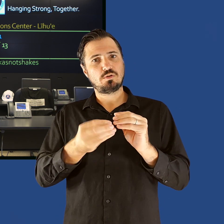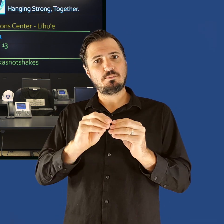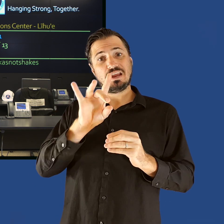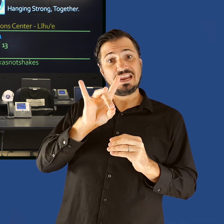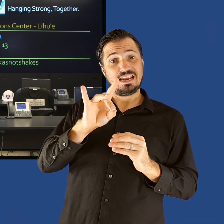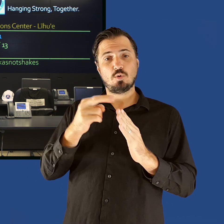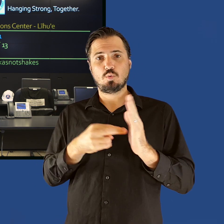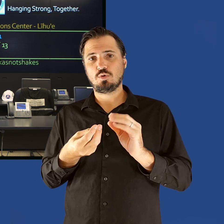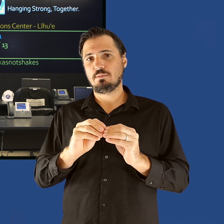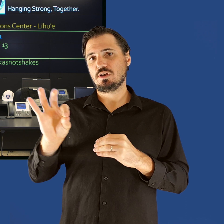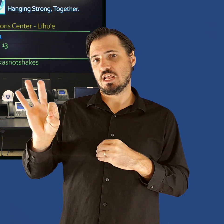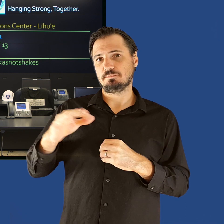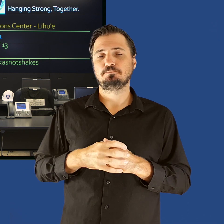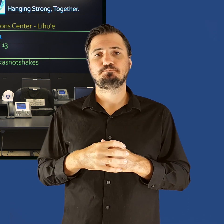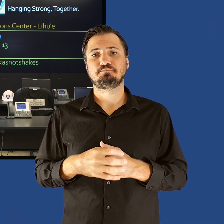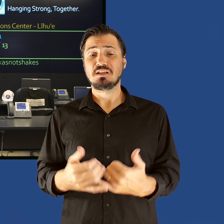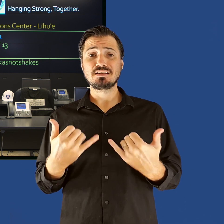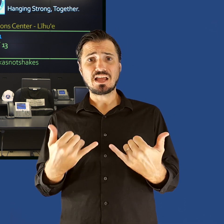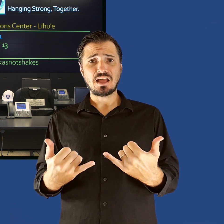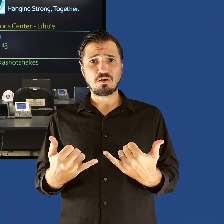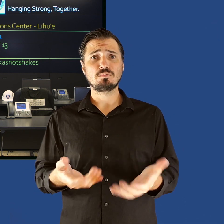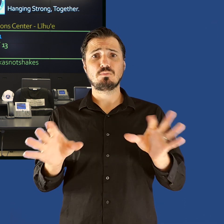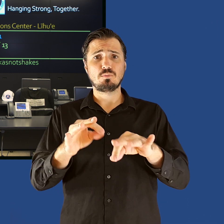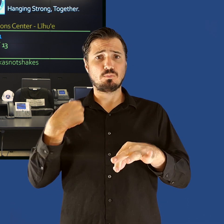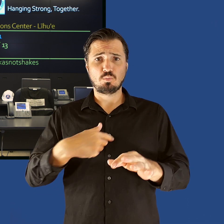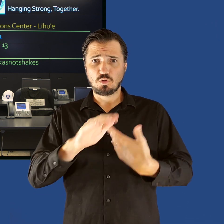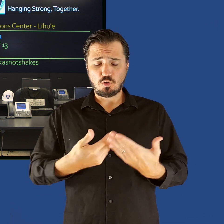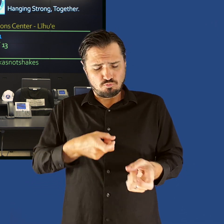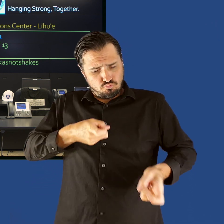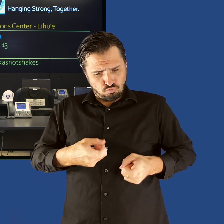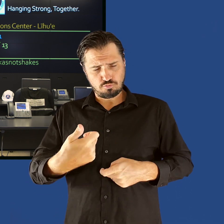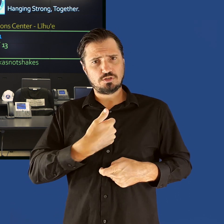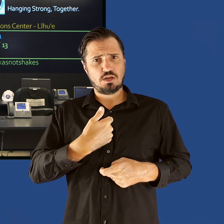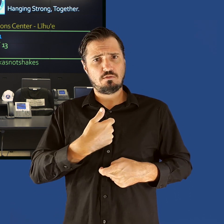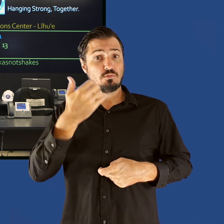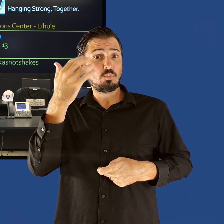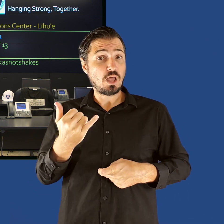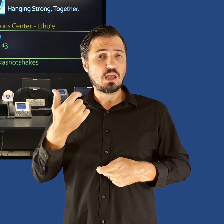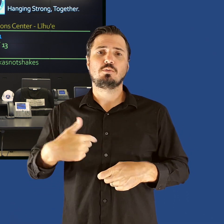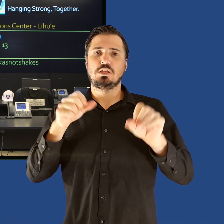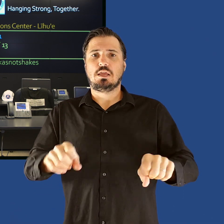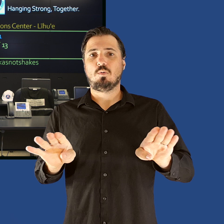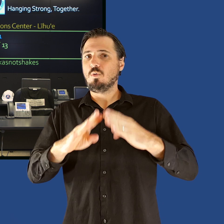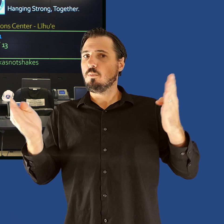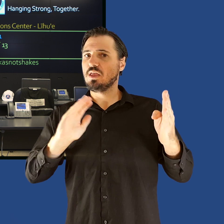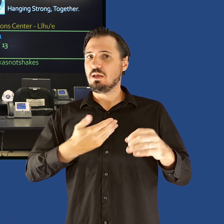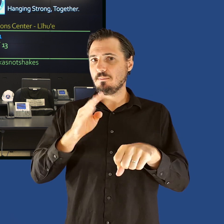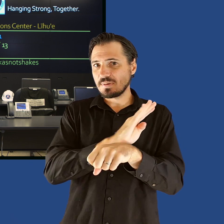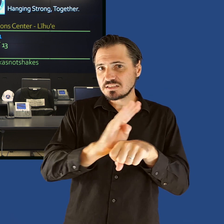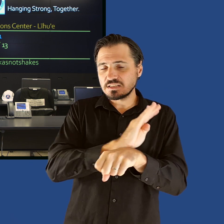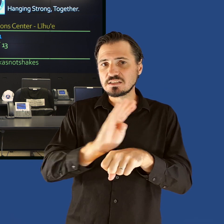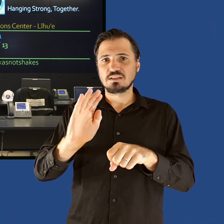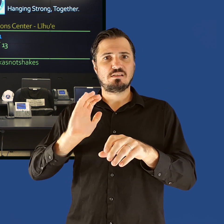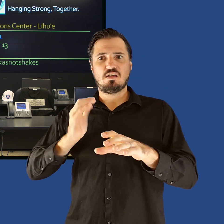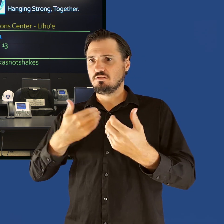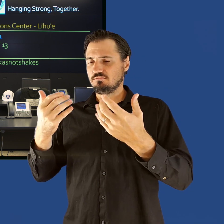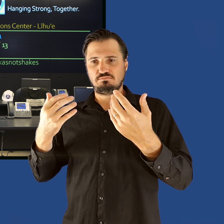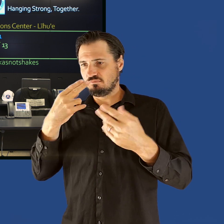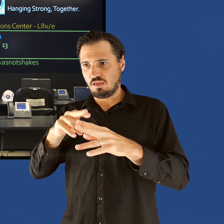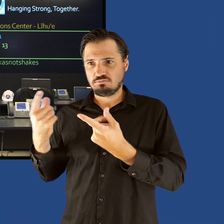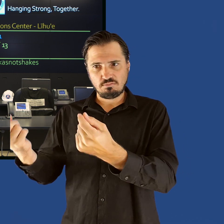Now is the time for all of us to exercise self-discipline, so that we can continue to reopen our businesses and activities while keeping each other safe.